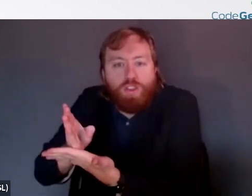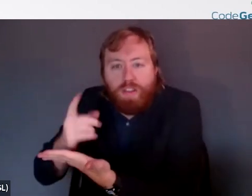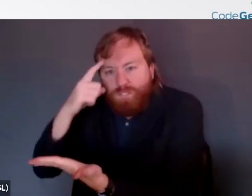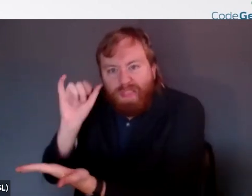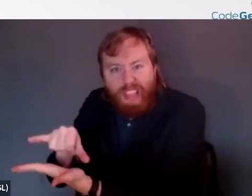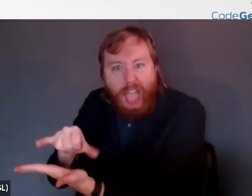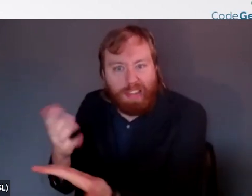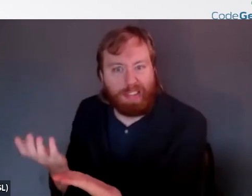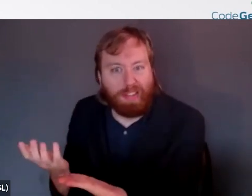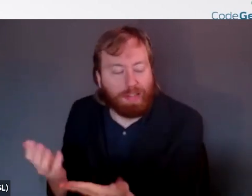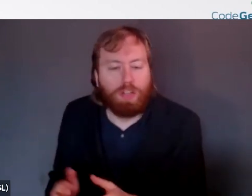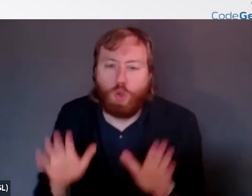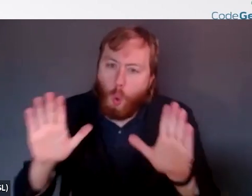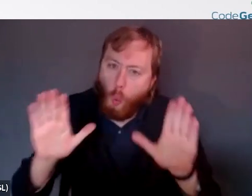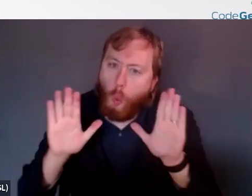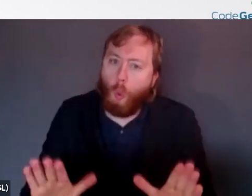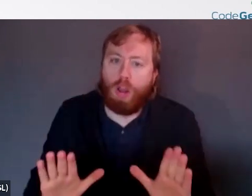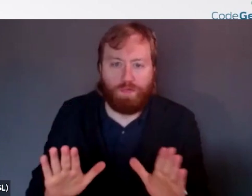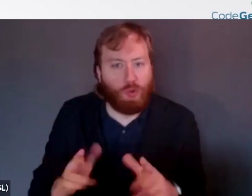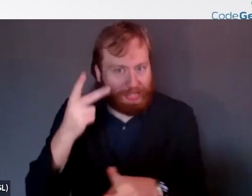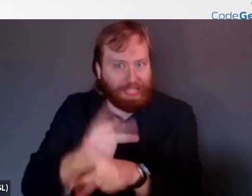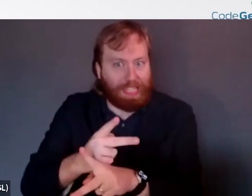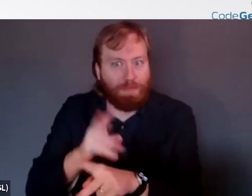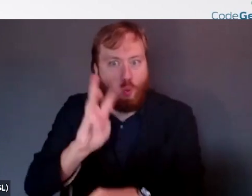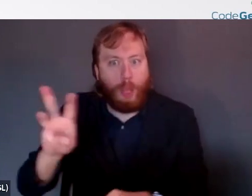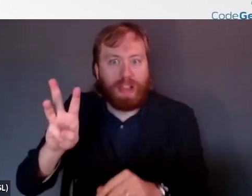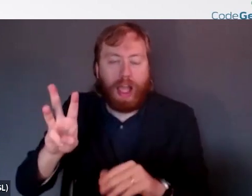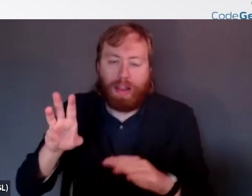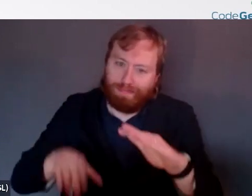This is a wonderful way to keep the website as accessible as possible.